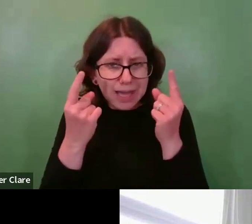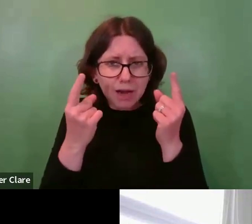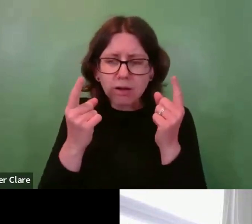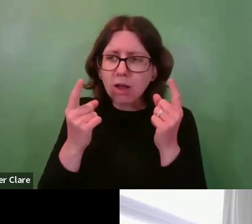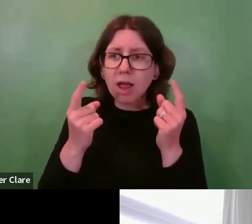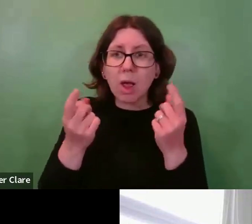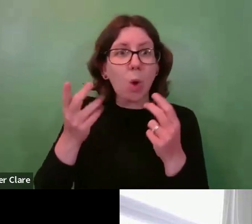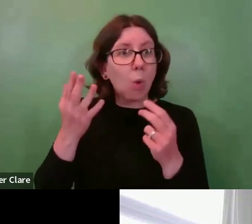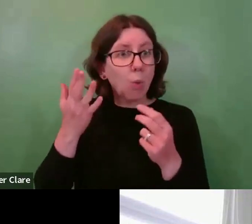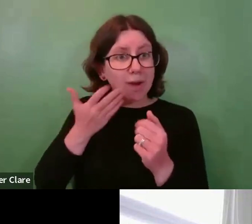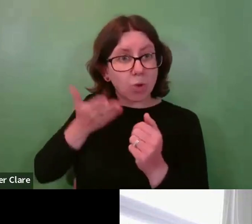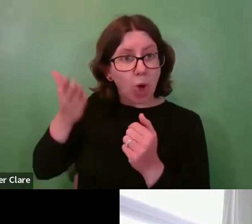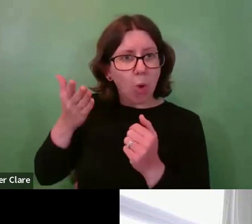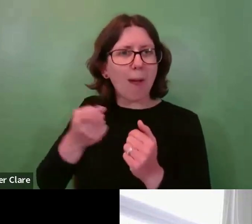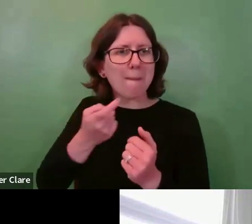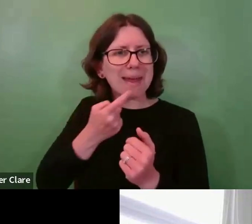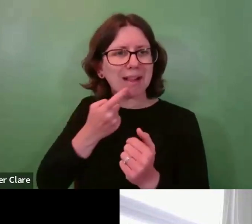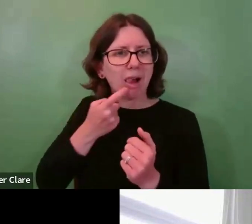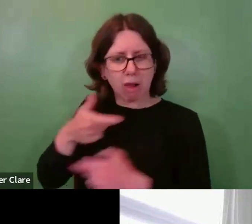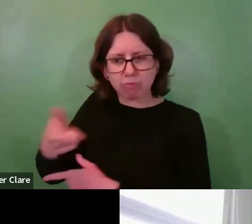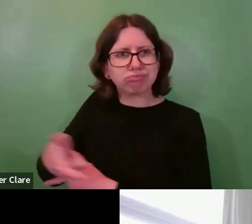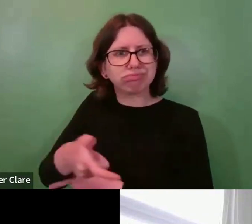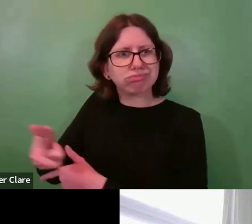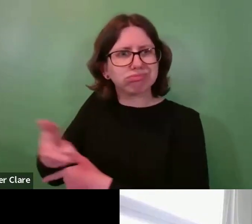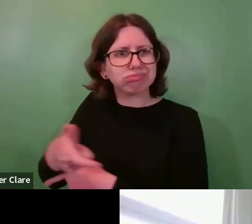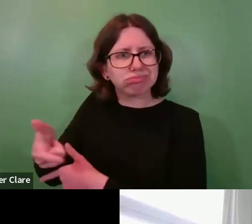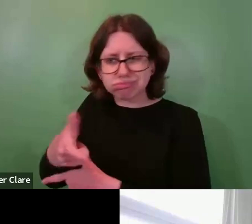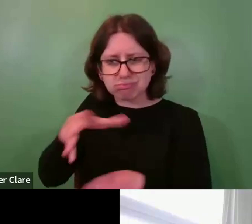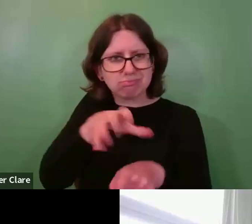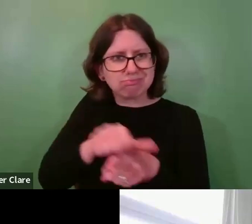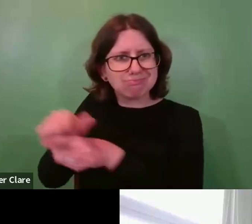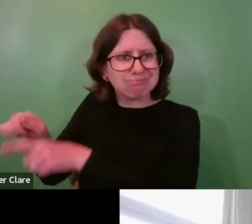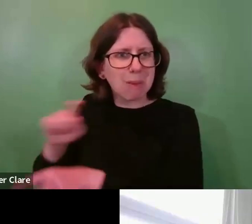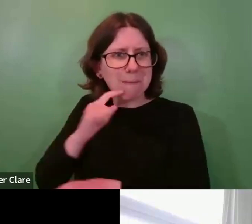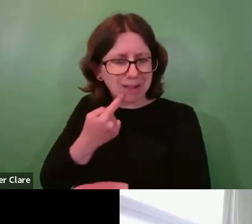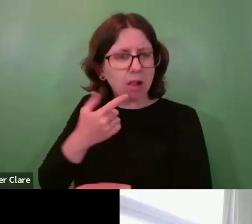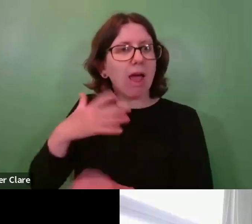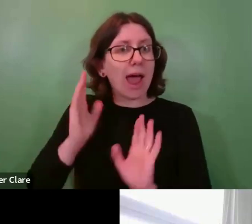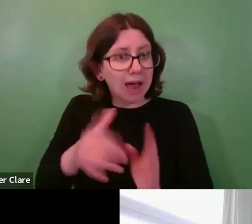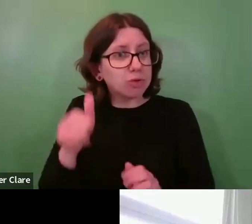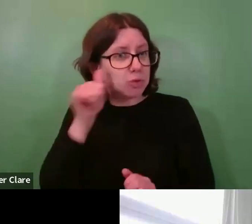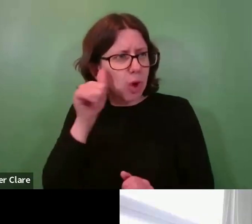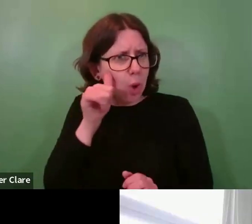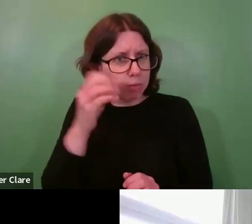go metal detecting. So we managed to find someone that had spent the last 40 years